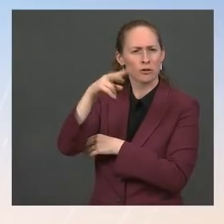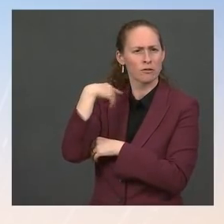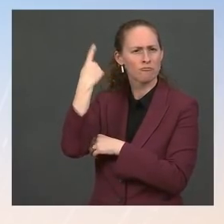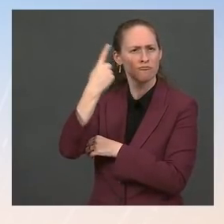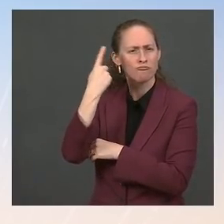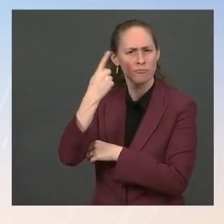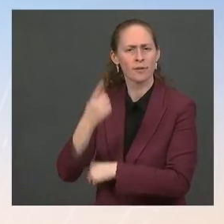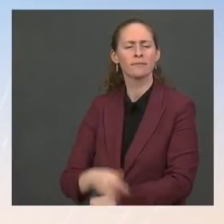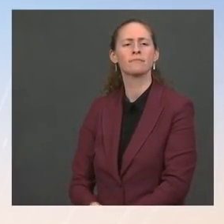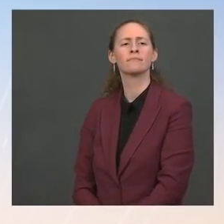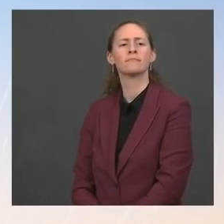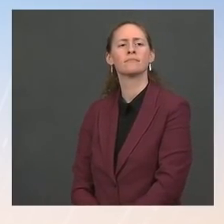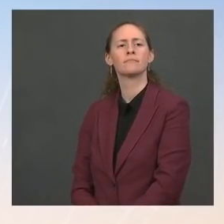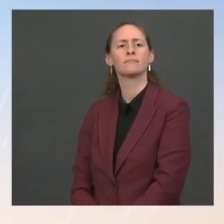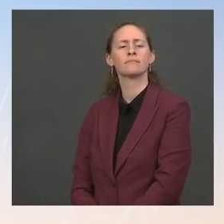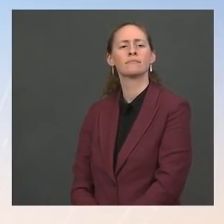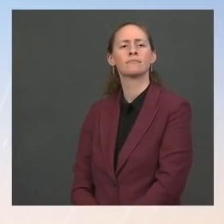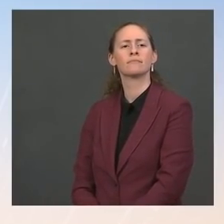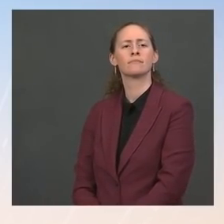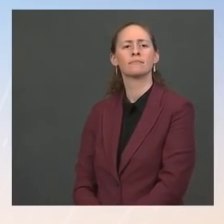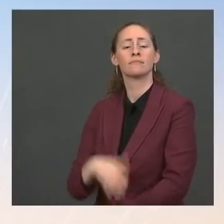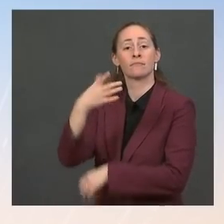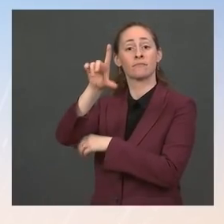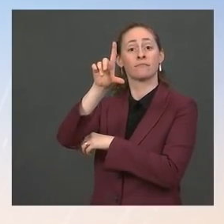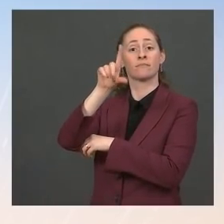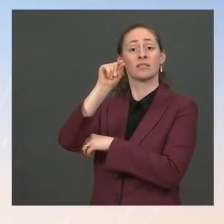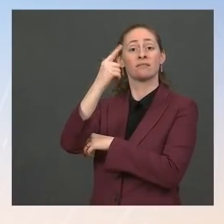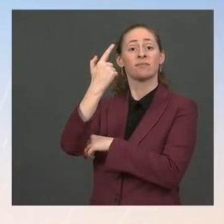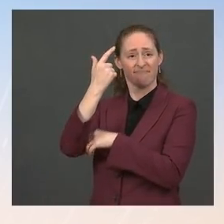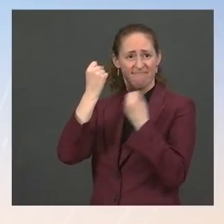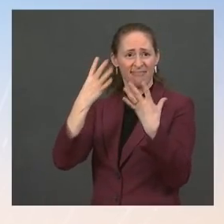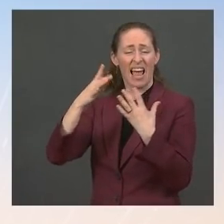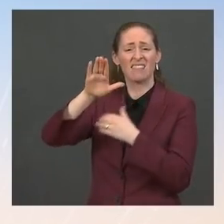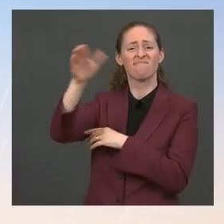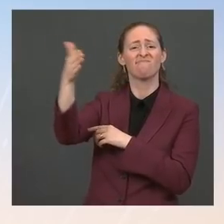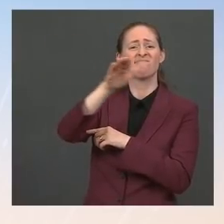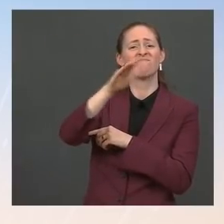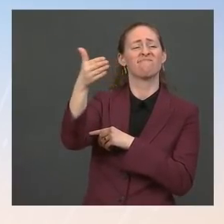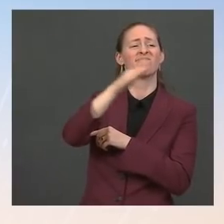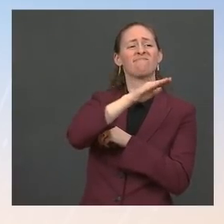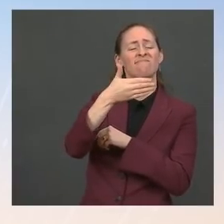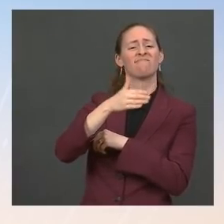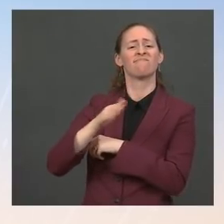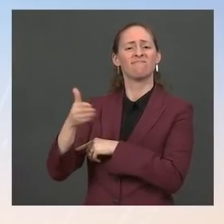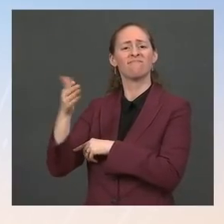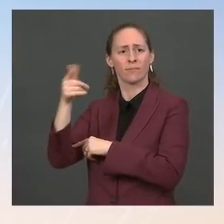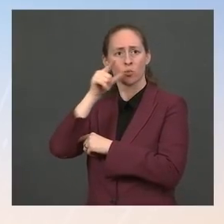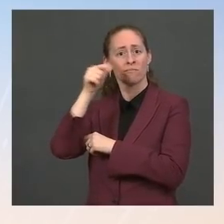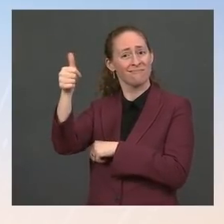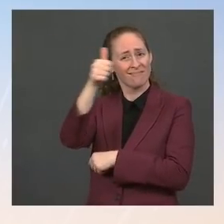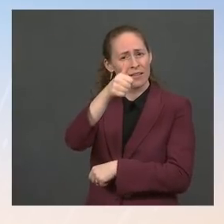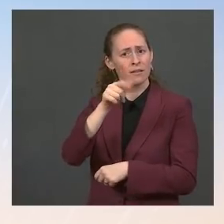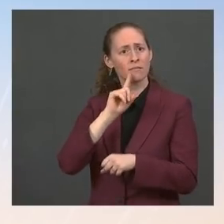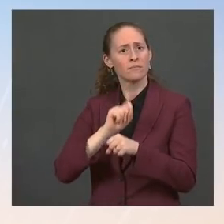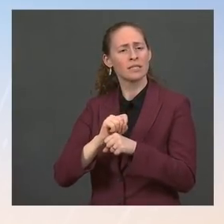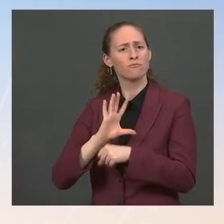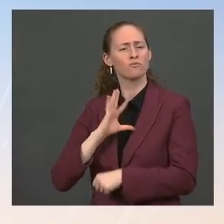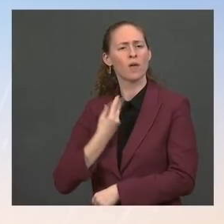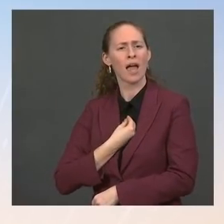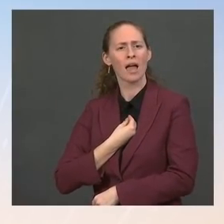of transgender and non-binary people, totaling out at 45 this year, according to the Human Rights Campaign. The President brought attention to this issue as a candidate,